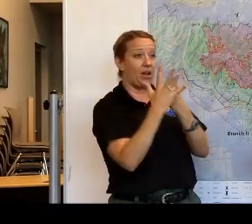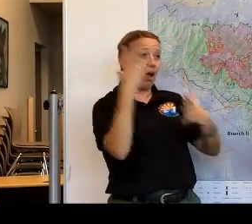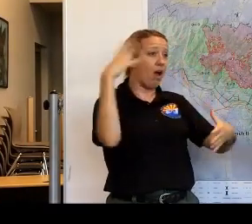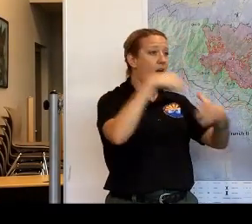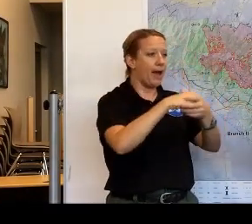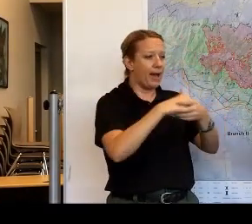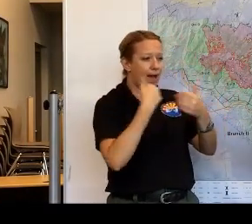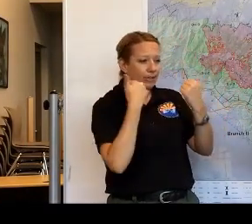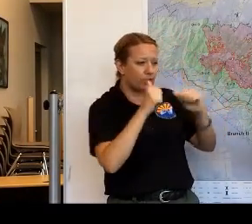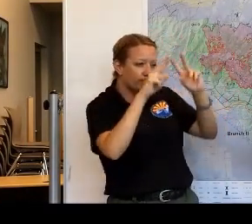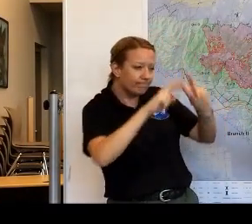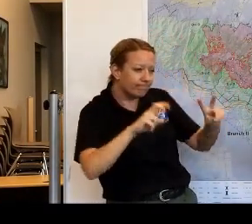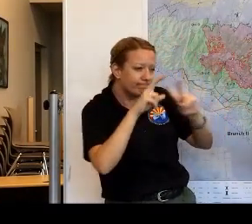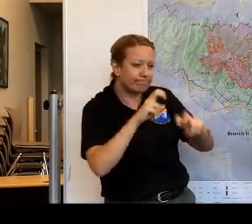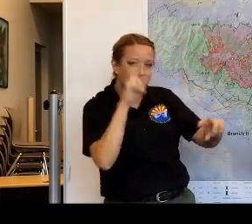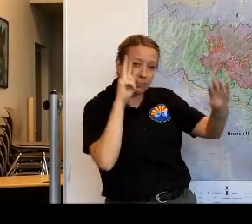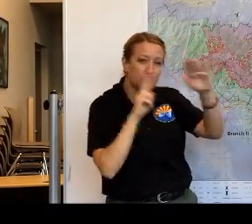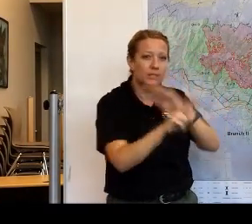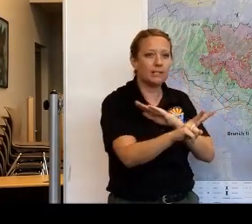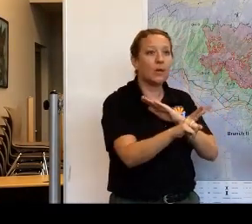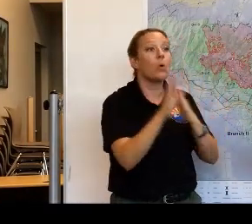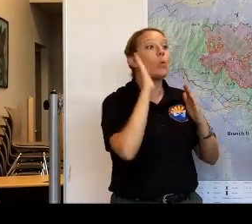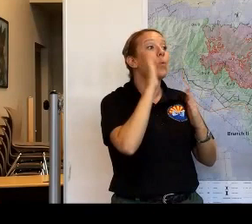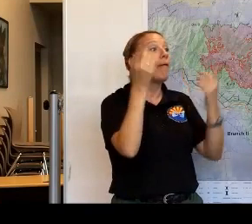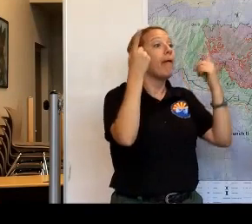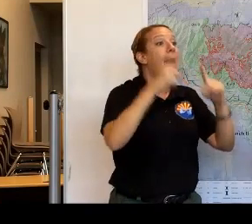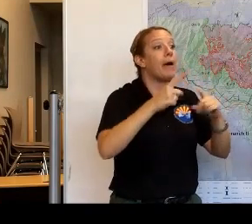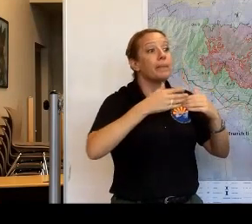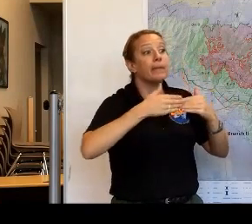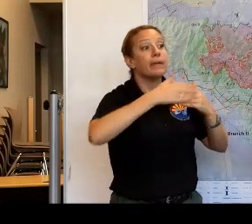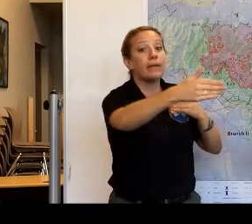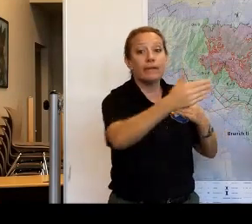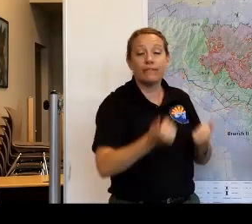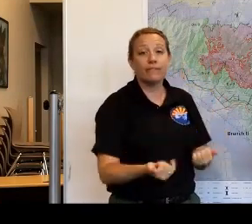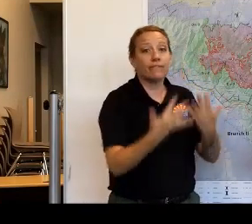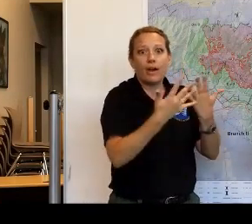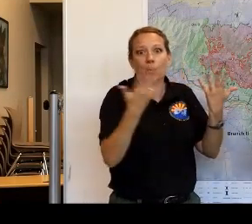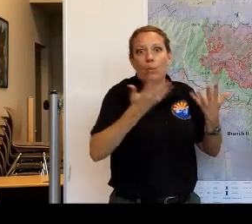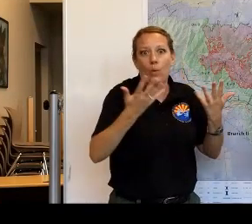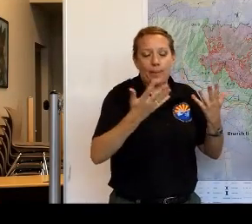what kind of fire behavior we're gonna see, those types of things. The use of